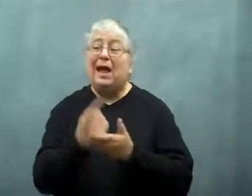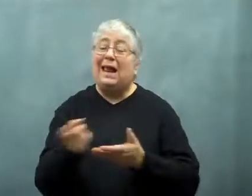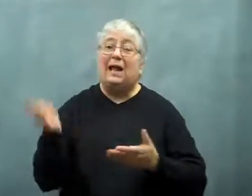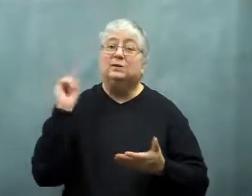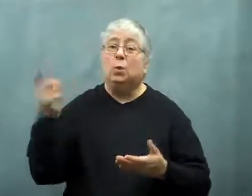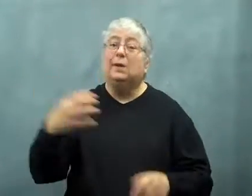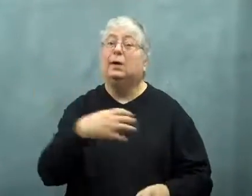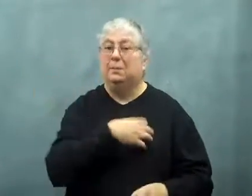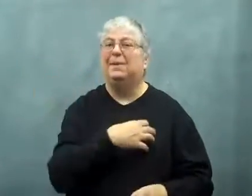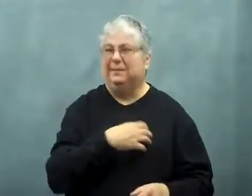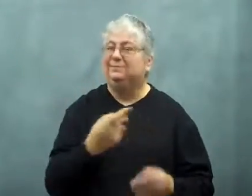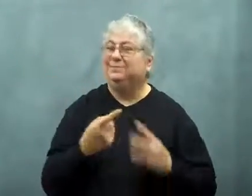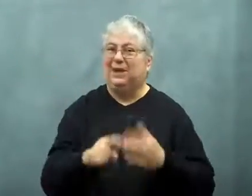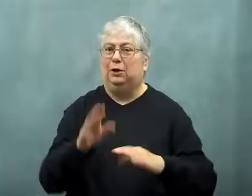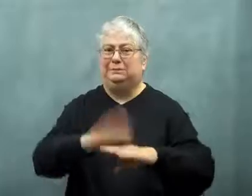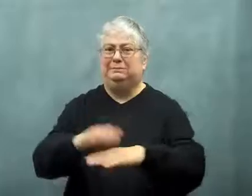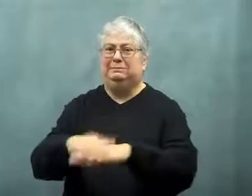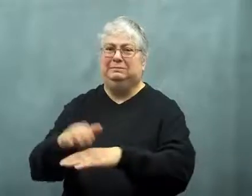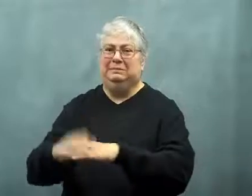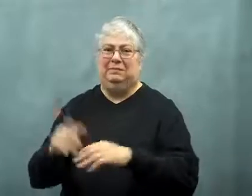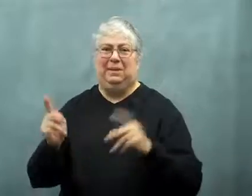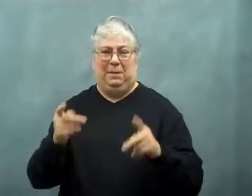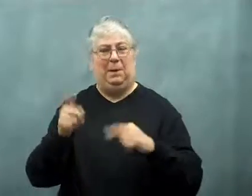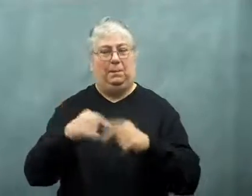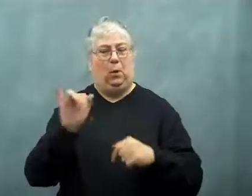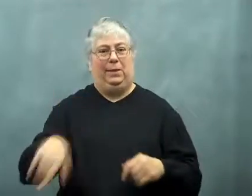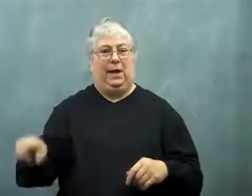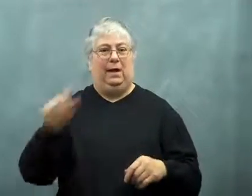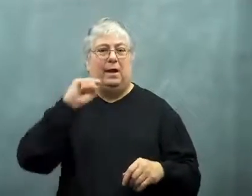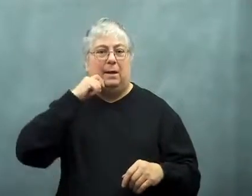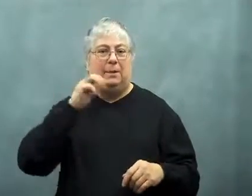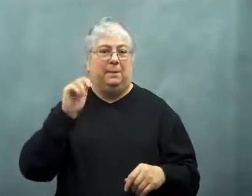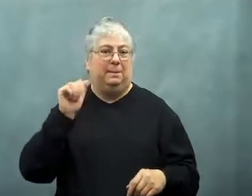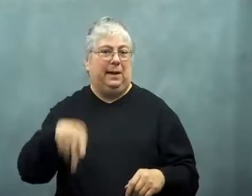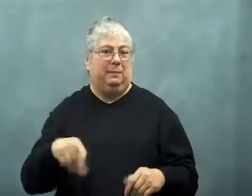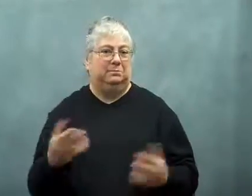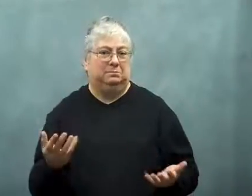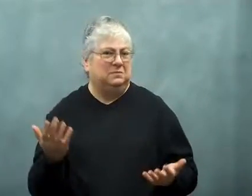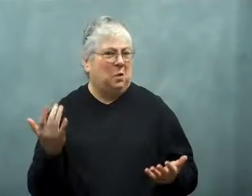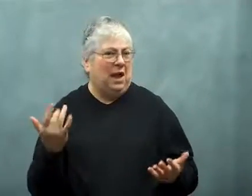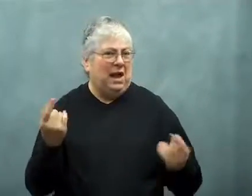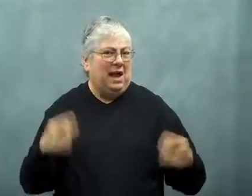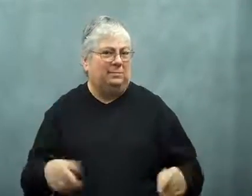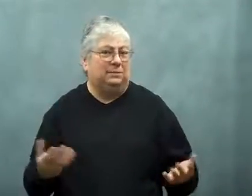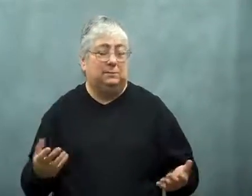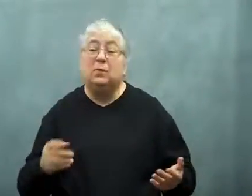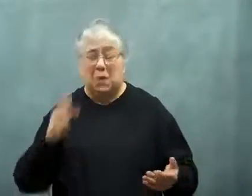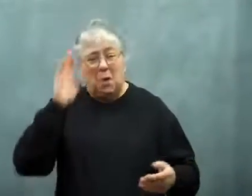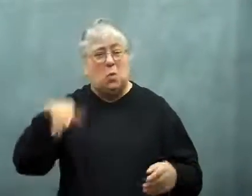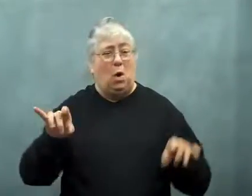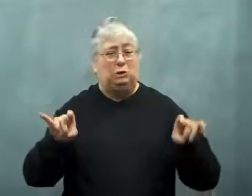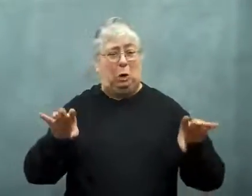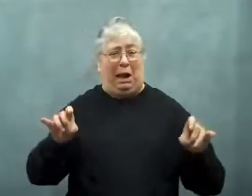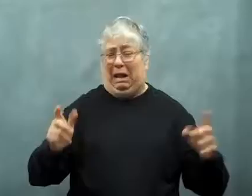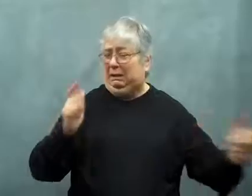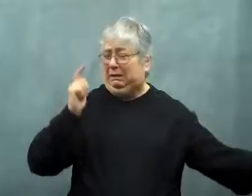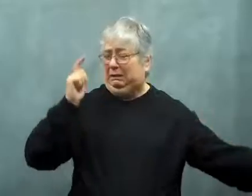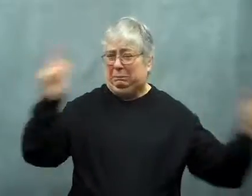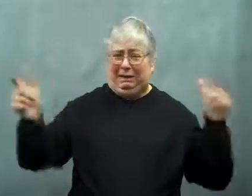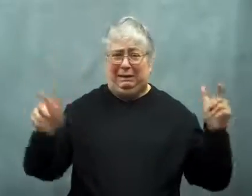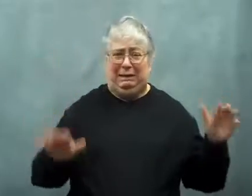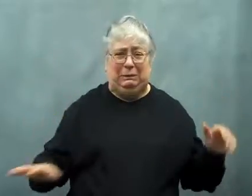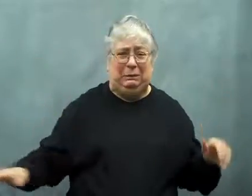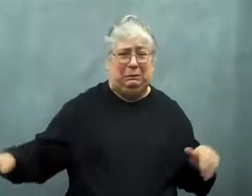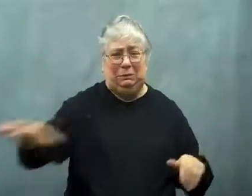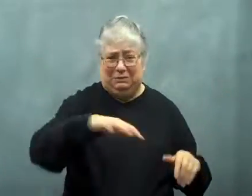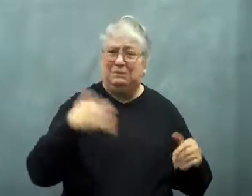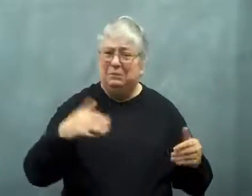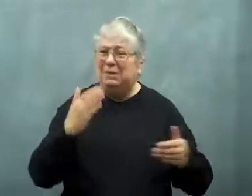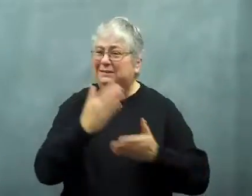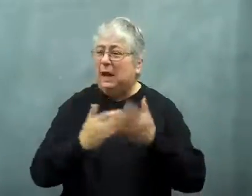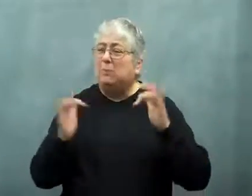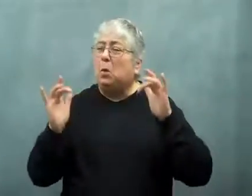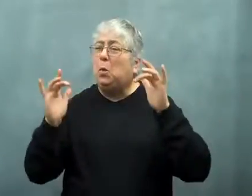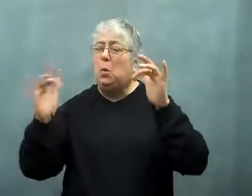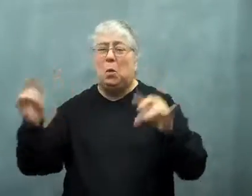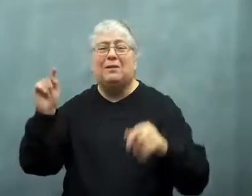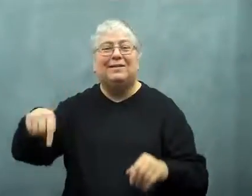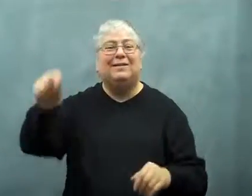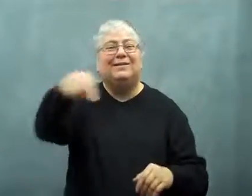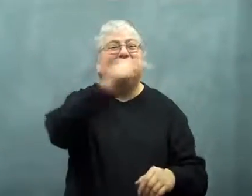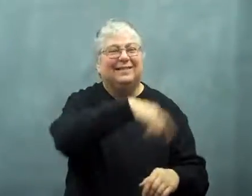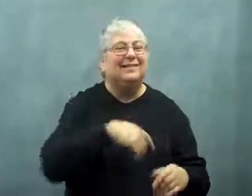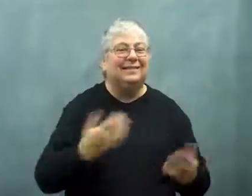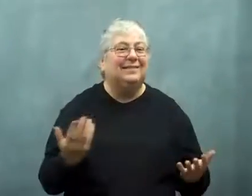The police issued warnings about the Apple maps last week.